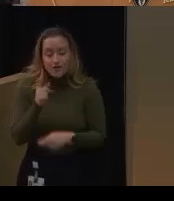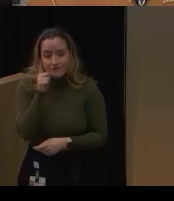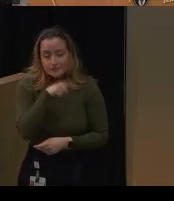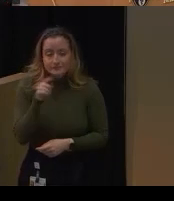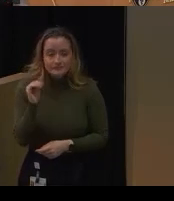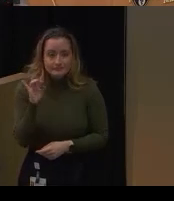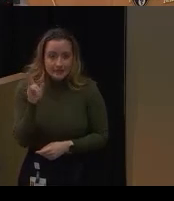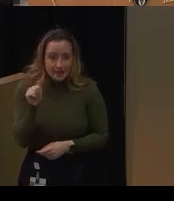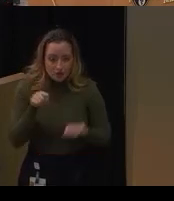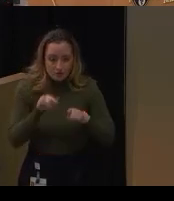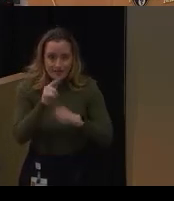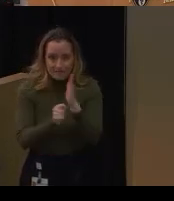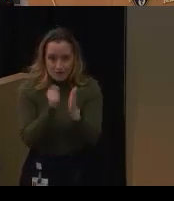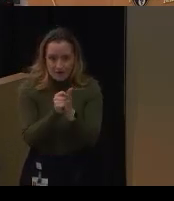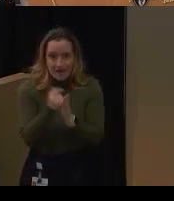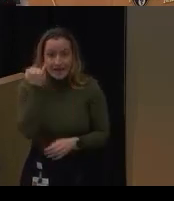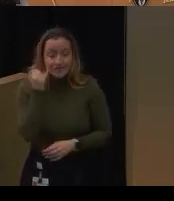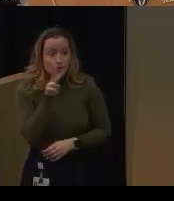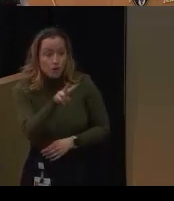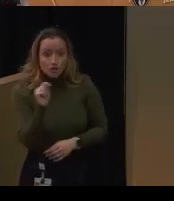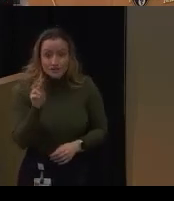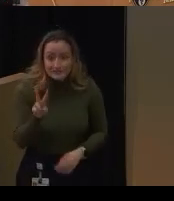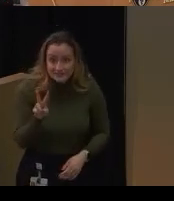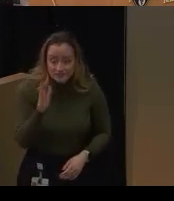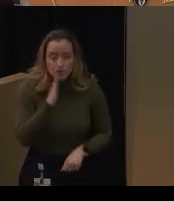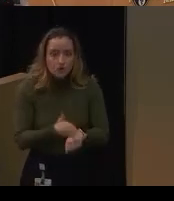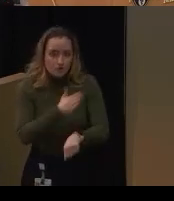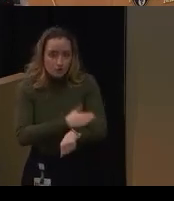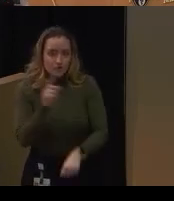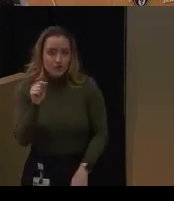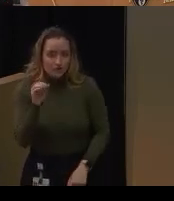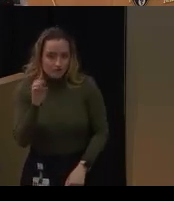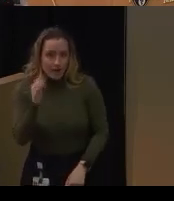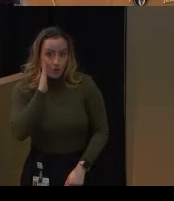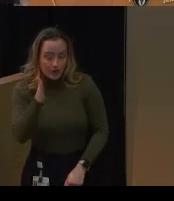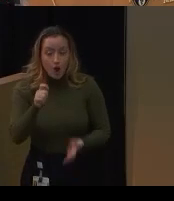some literature showing that watching television shows improves theory of Mind writing about social